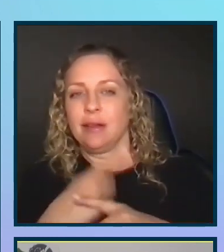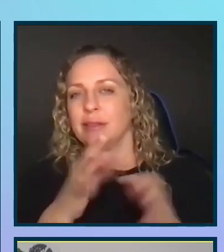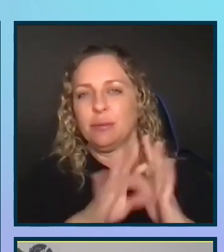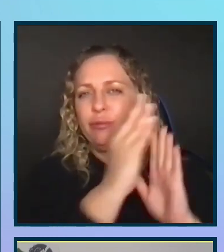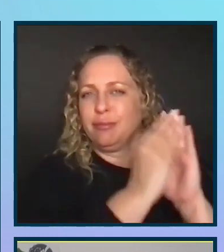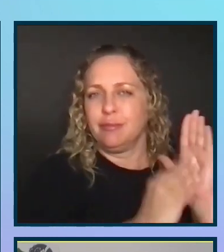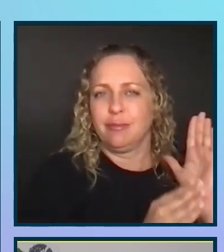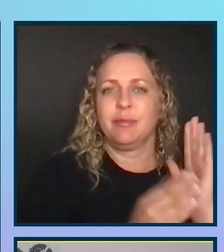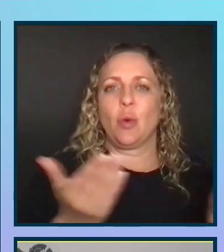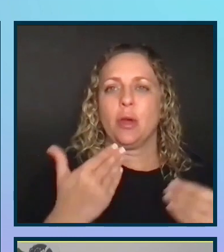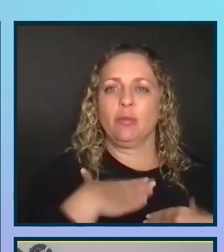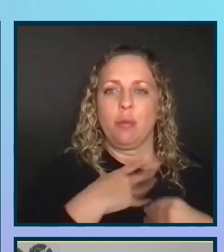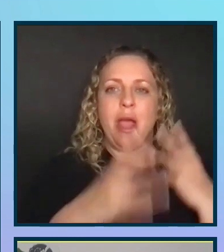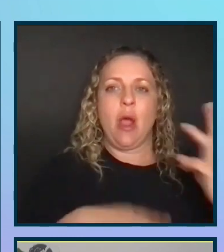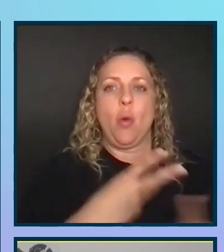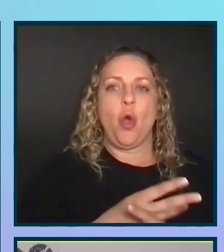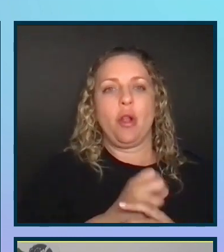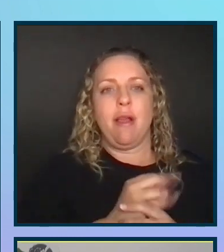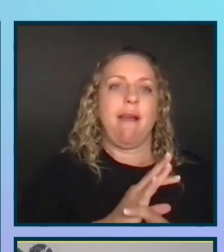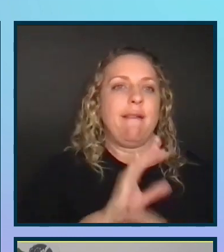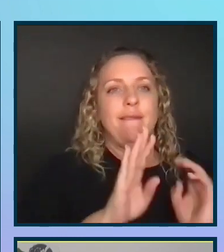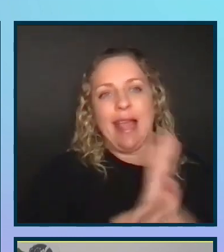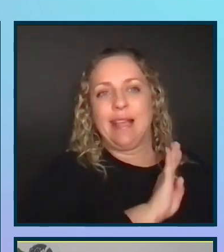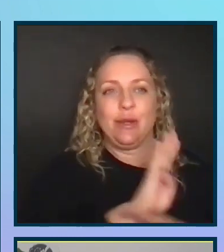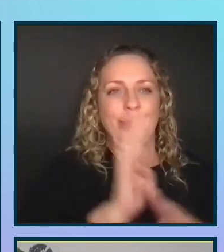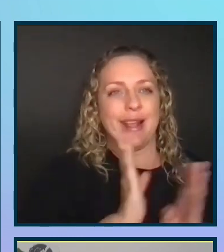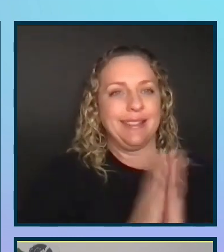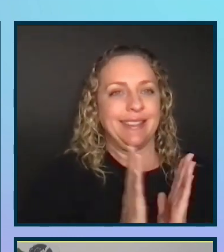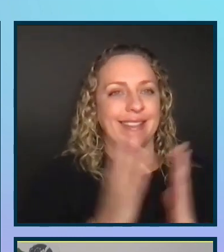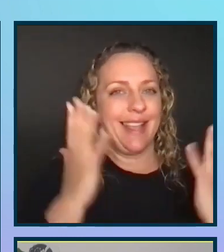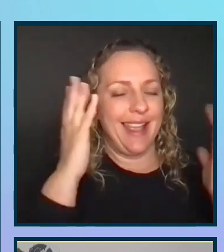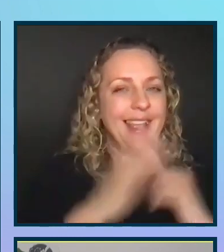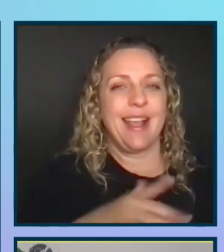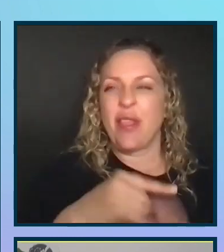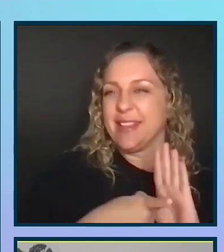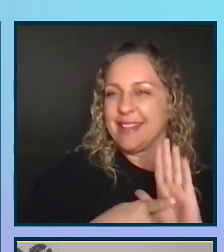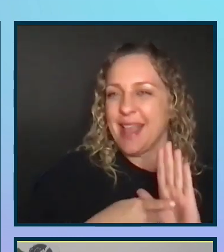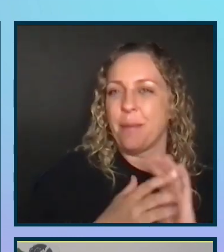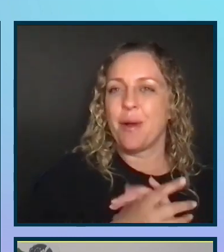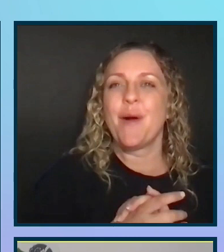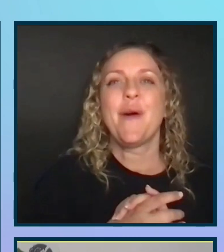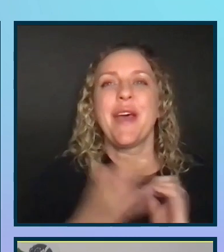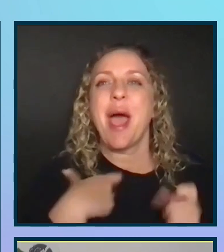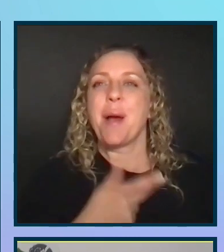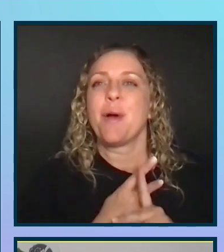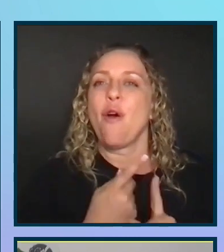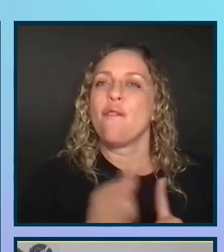welcome to my world of enterprise UX, yay. So this is an example I borrowed from Figma templates